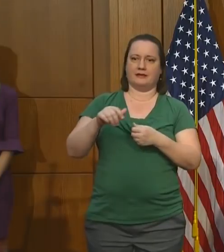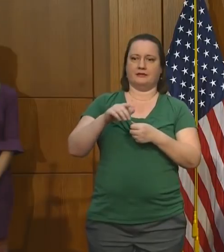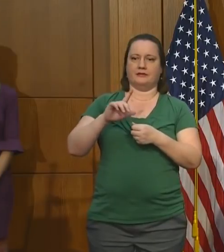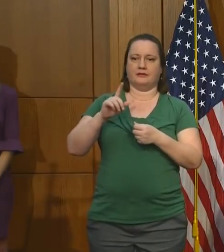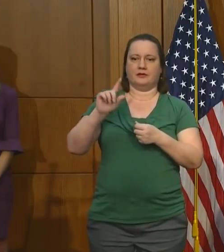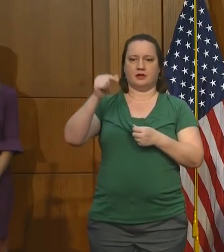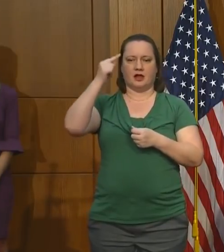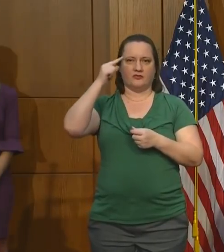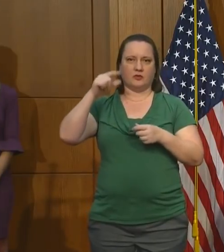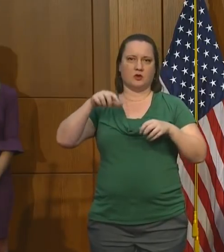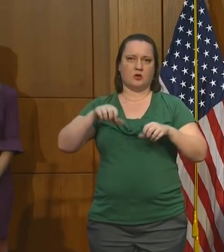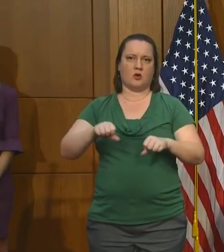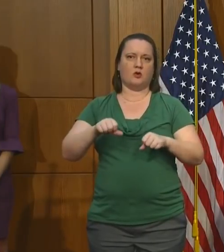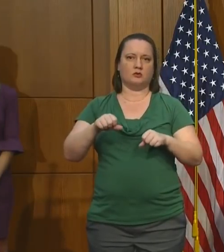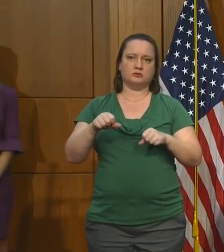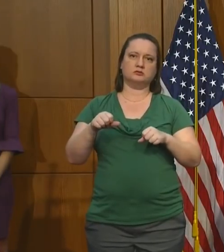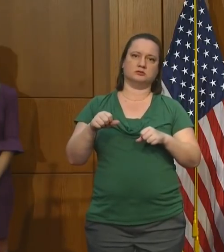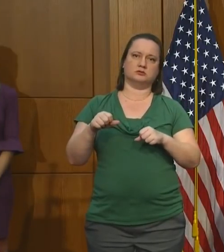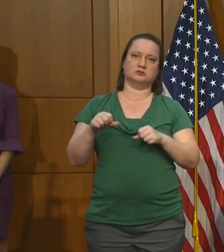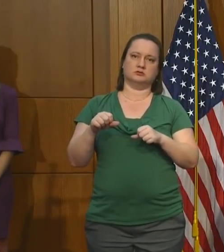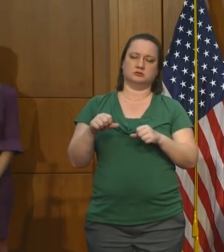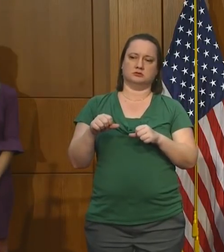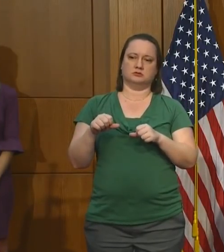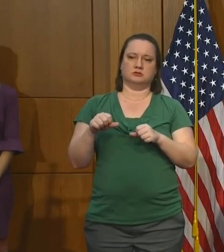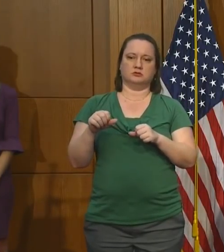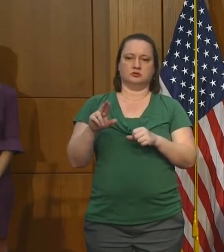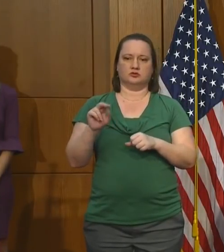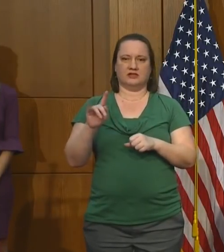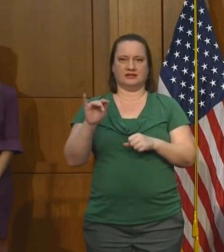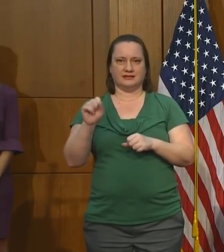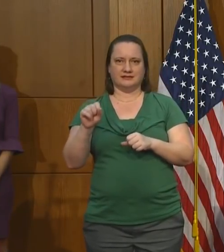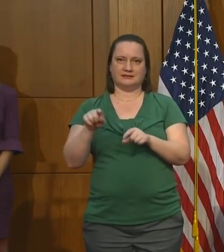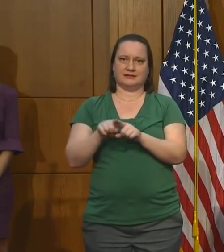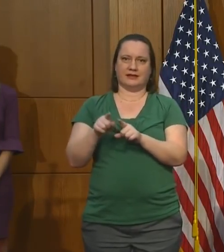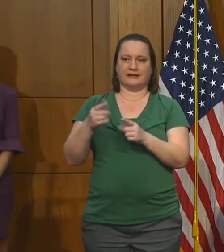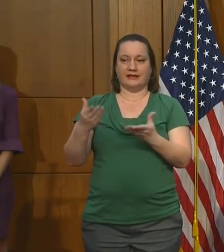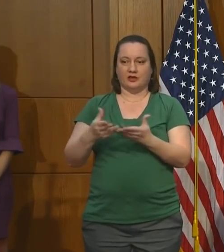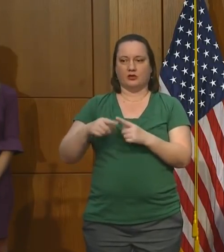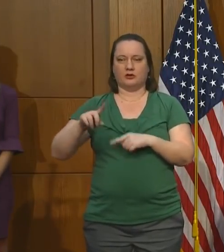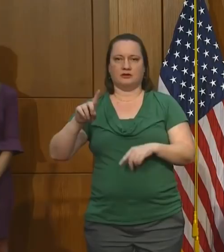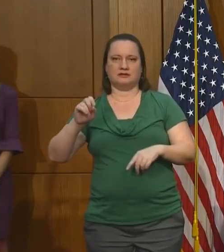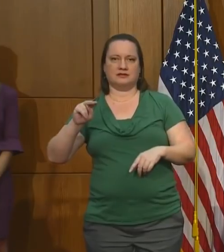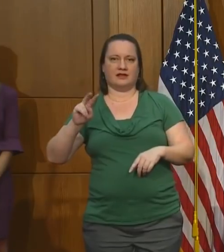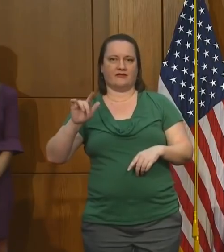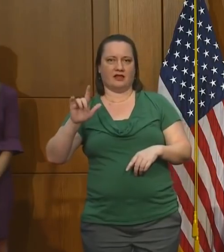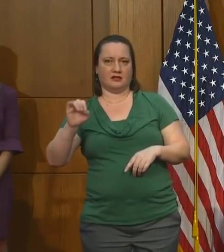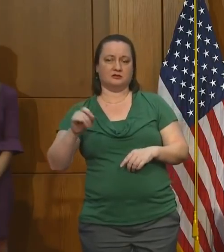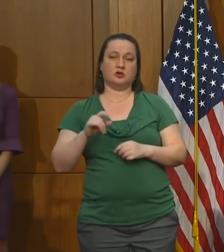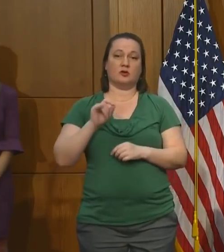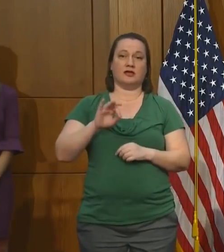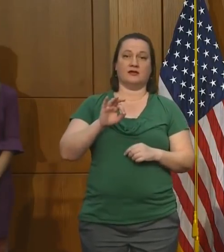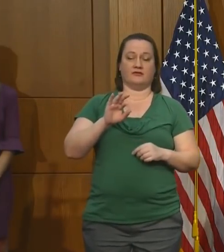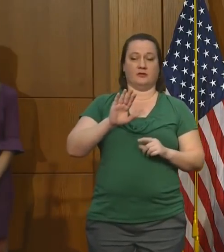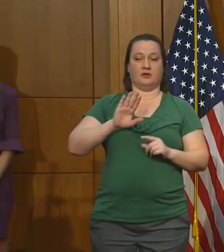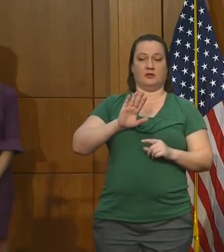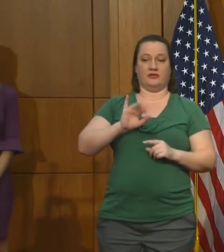REGULATION OWNED WATER UTILITY SO AS THE KINGDOM ONE AND AQUA